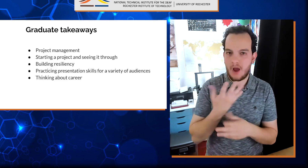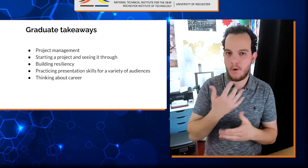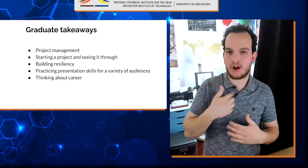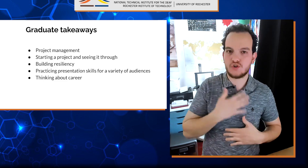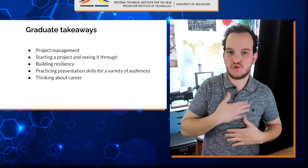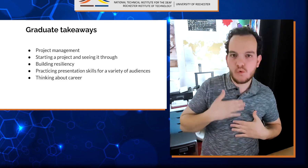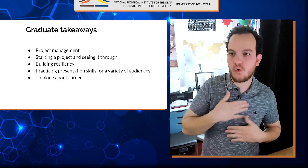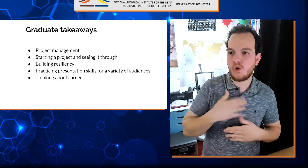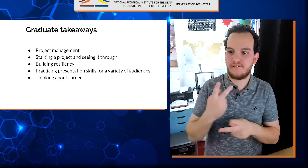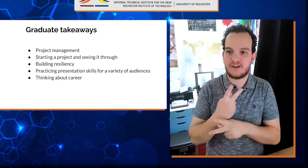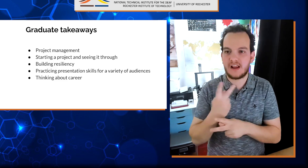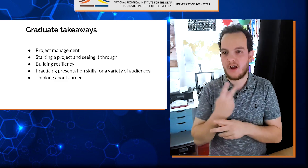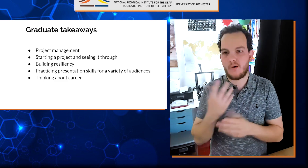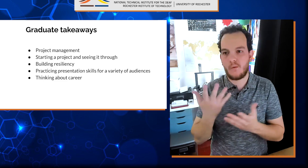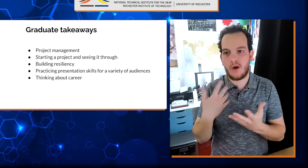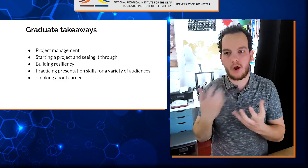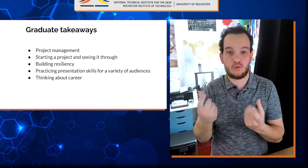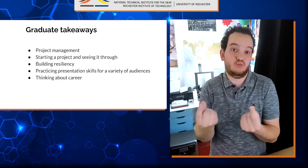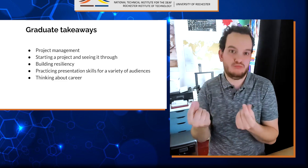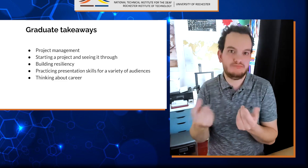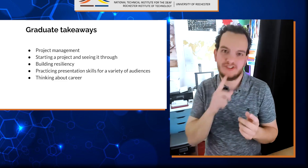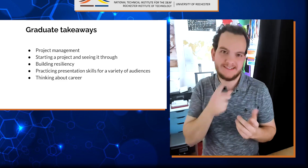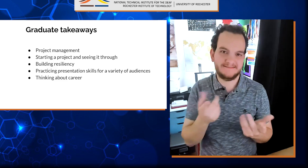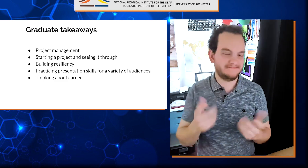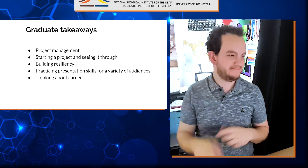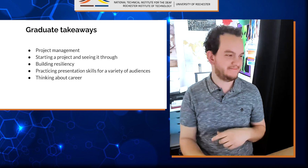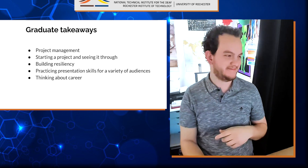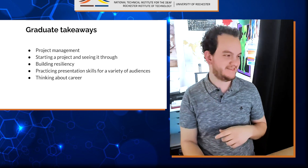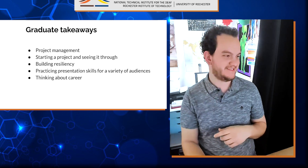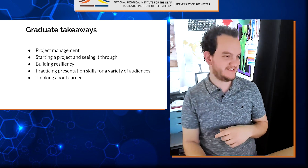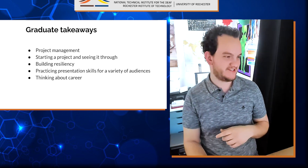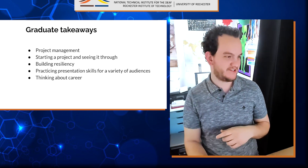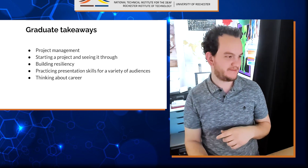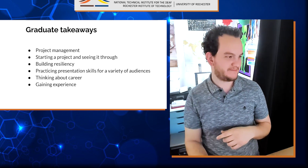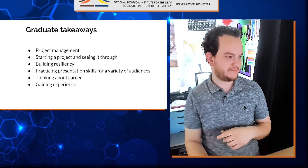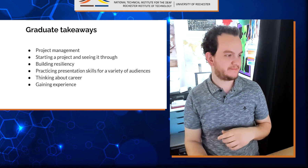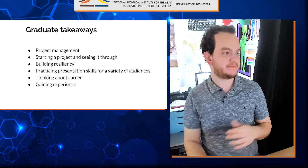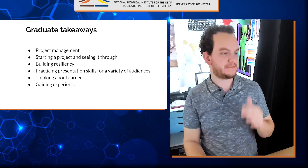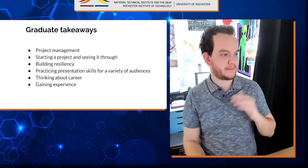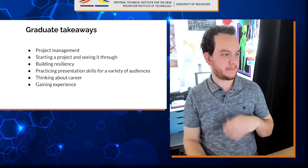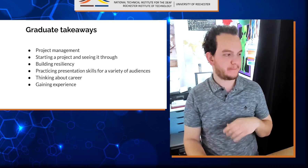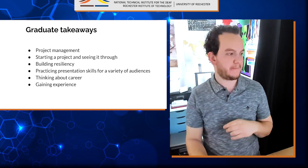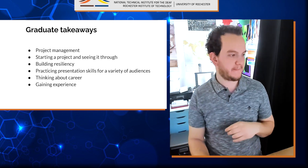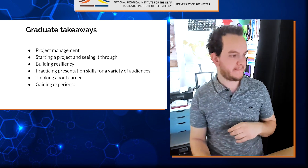I had to figure out what I liked doing and really what I wanted to do at the end of the day.